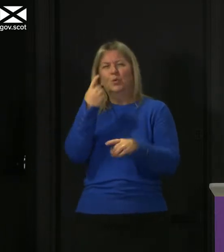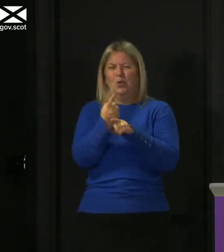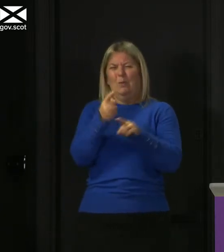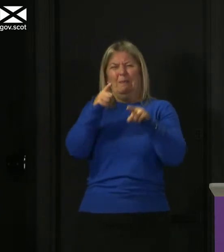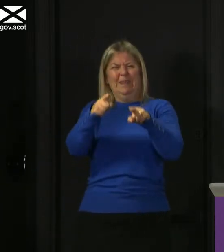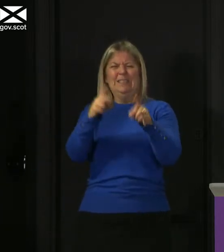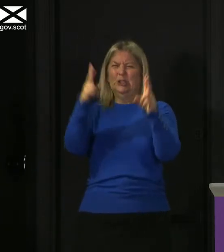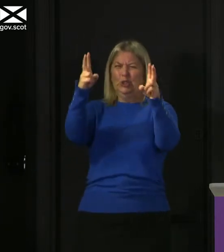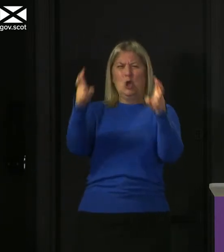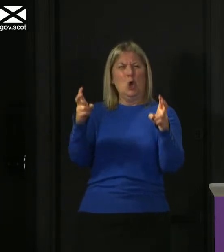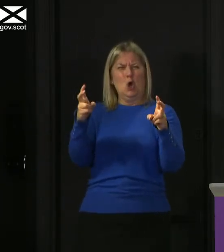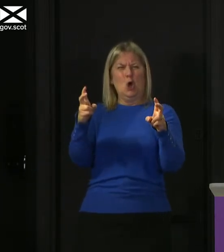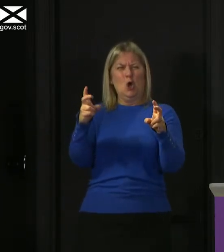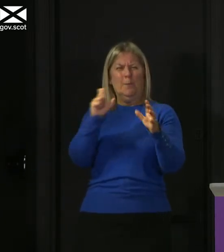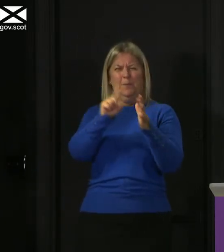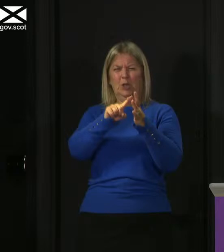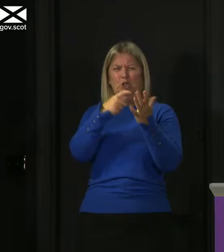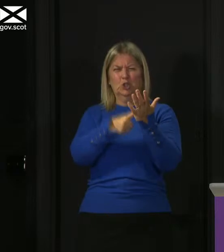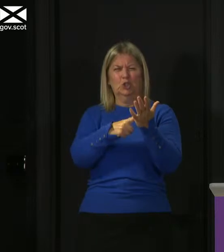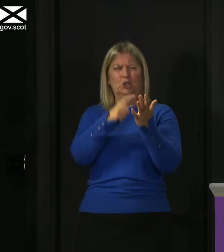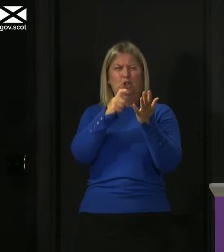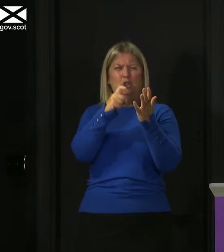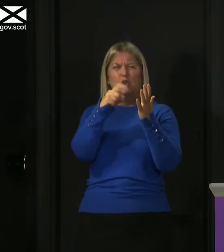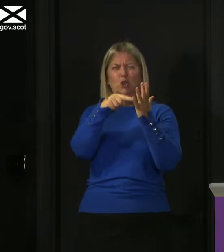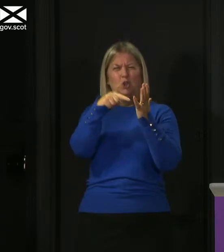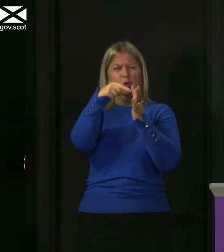but it's one of these terms that I think different people use to talk about a whole different range